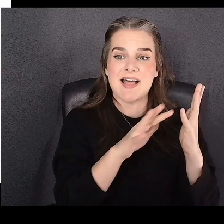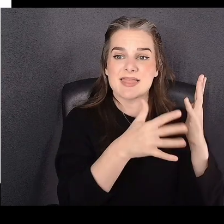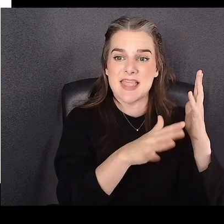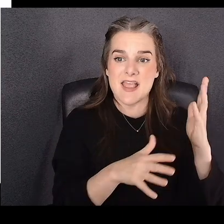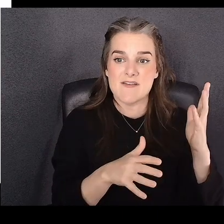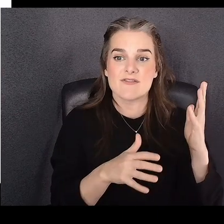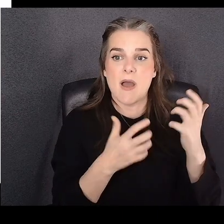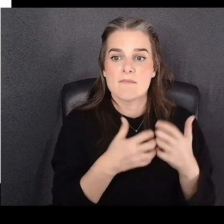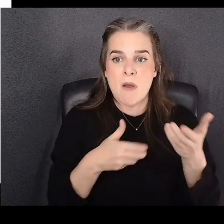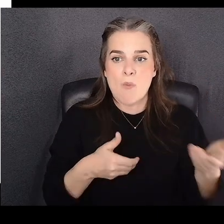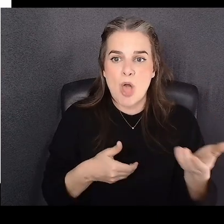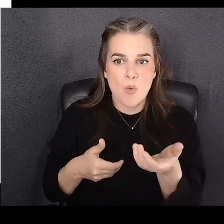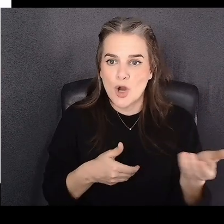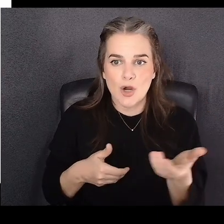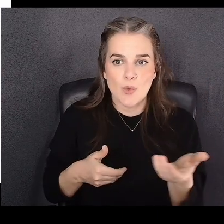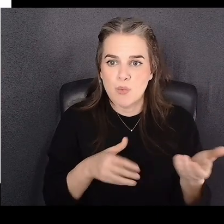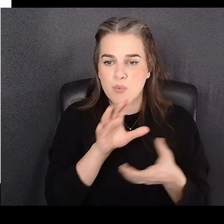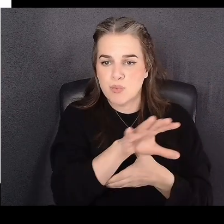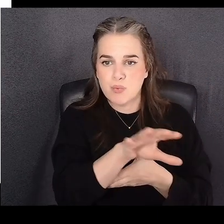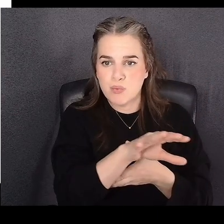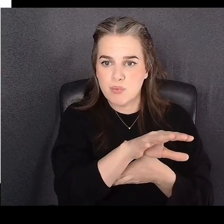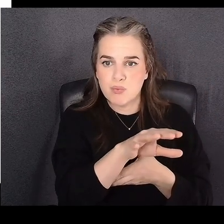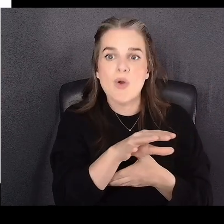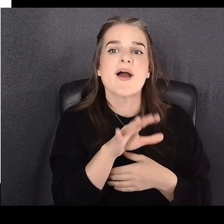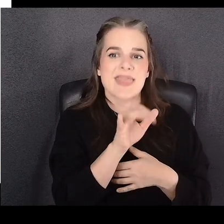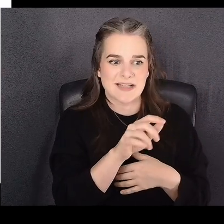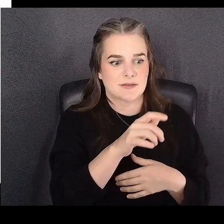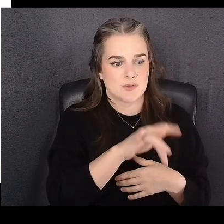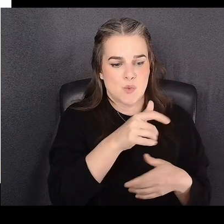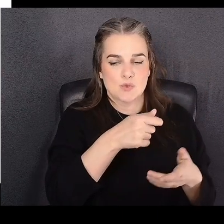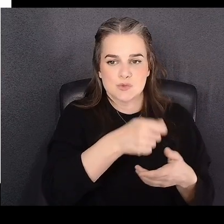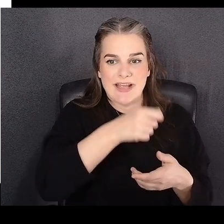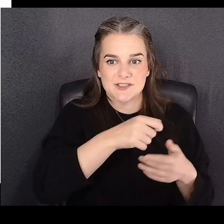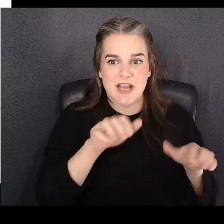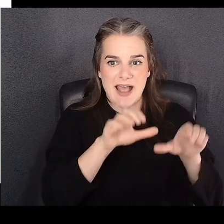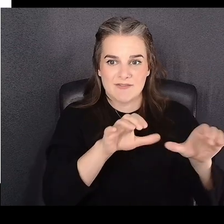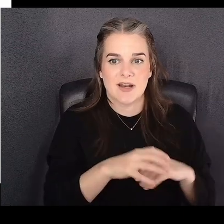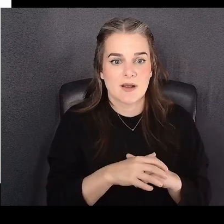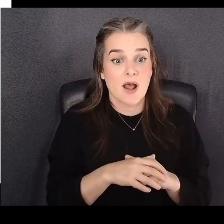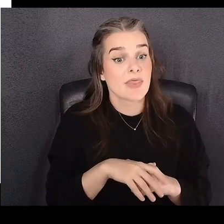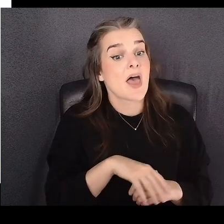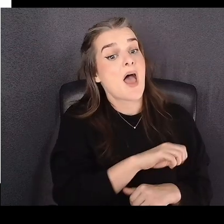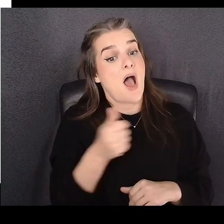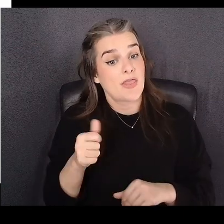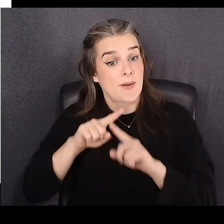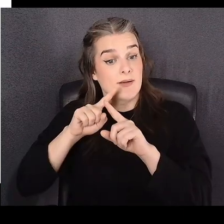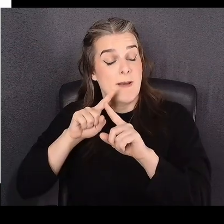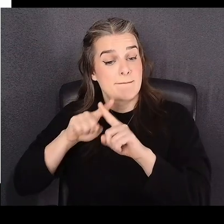But the middle one, it was off the idea of archery, trying to do something a little bit different.